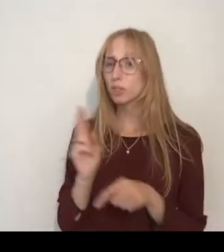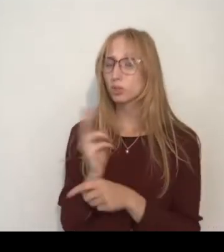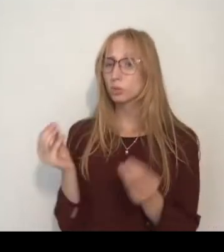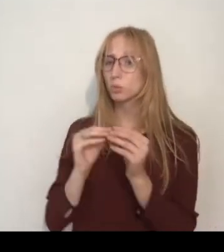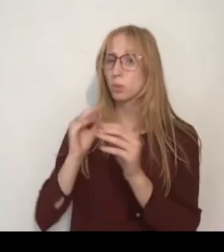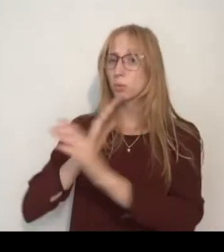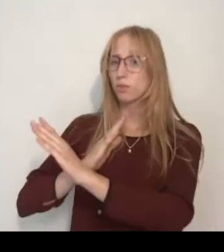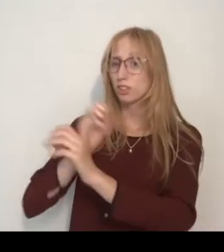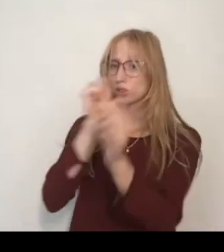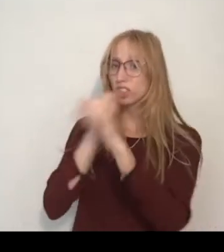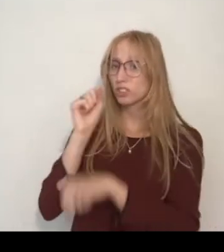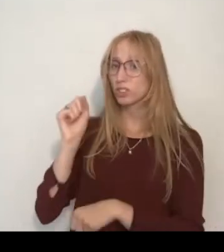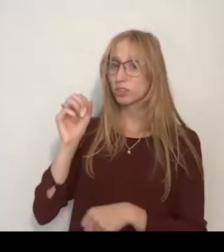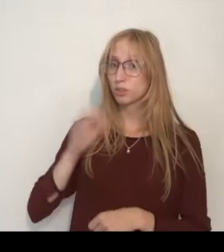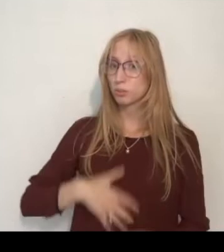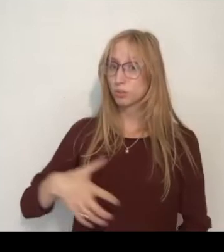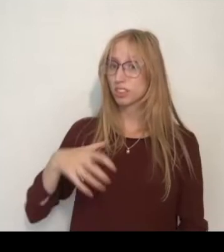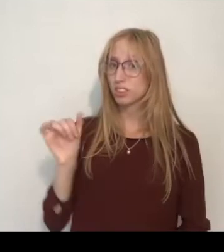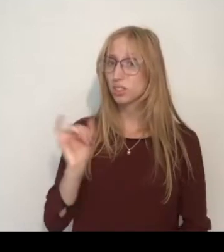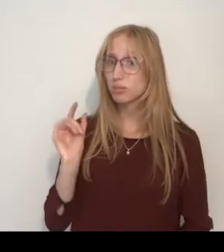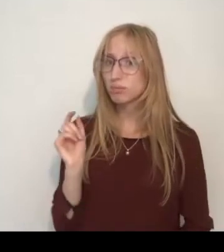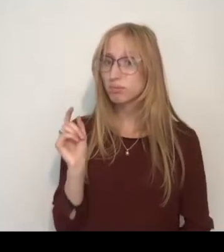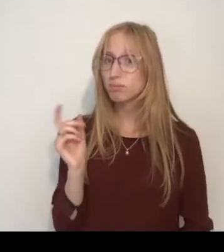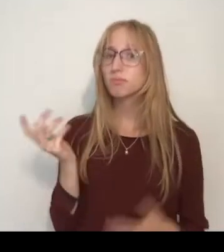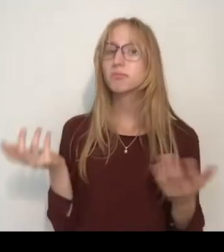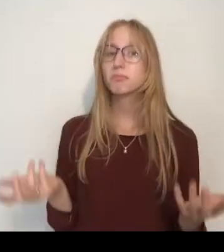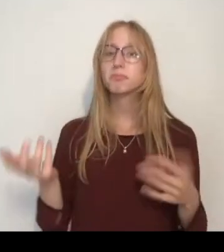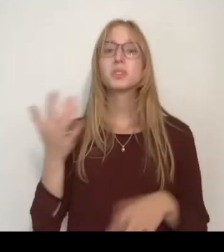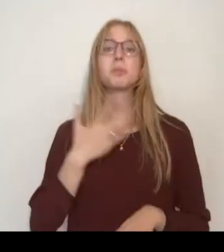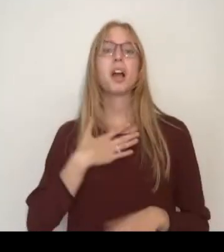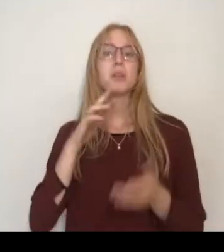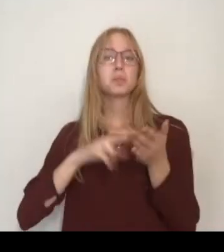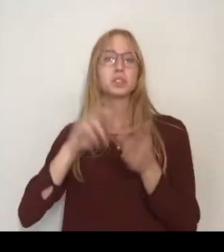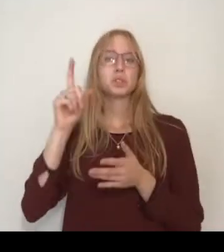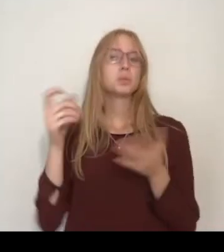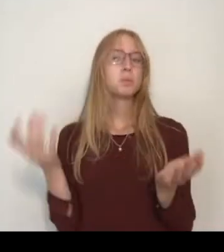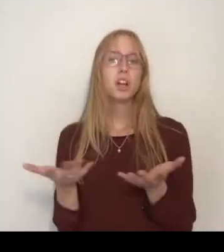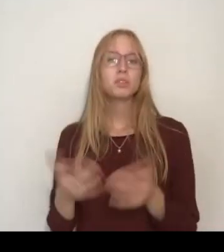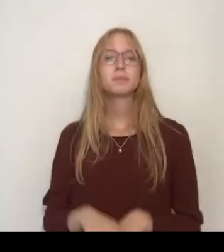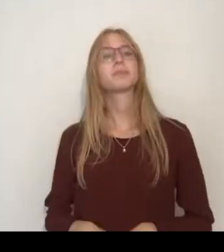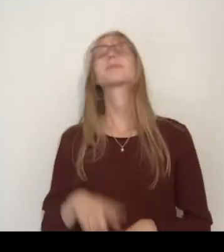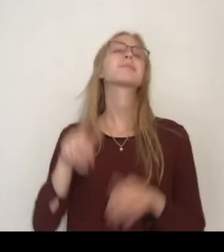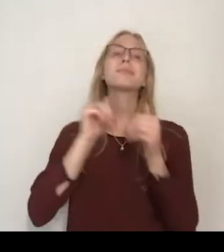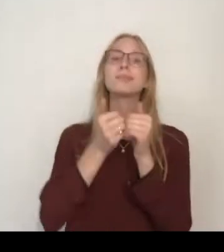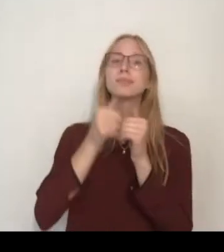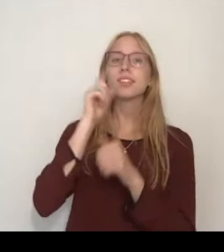Are deaf women more likely to use preventative strategies for pregnancy too? My research question: